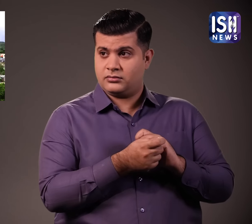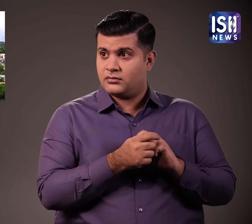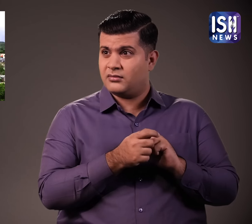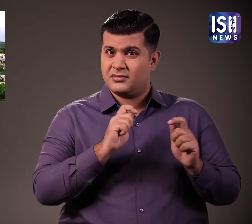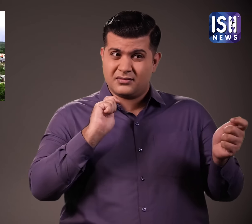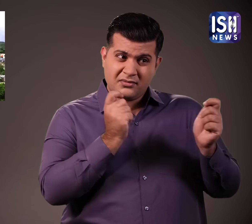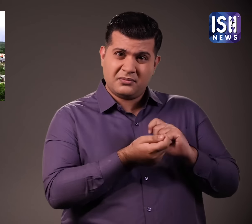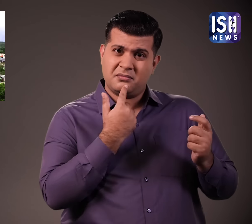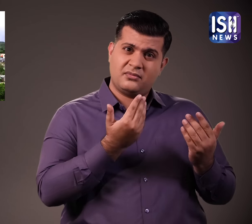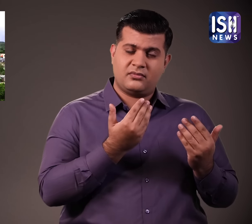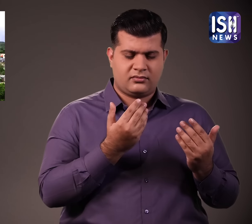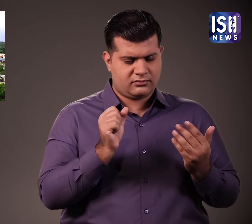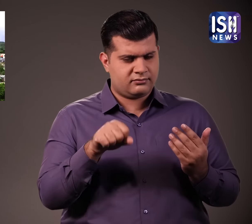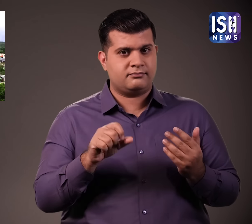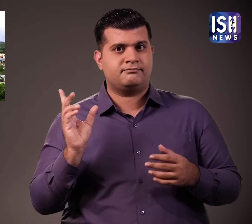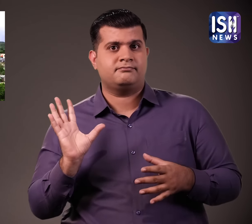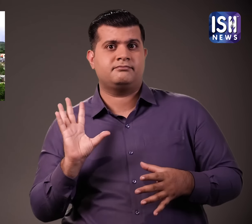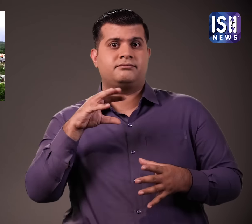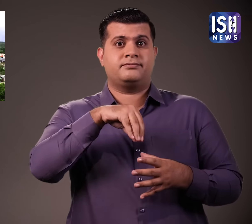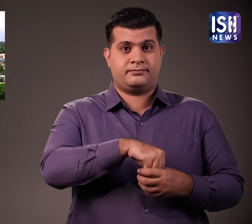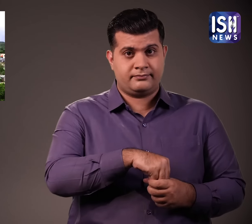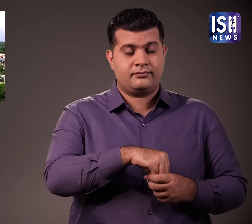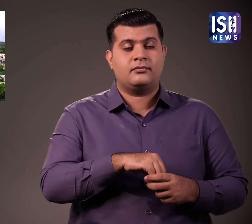He had decided that he would improve the status of his village.